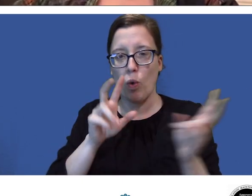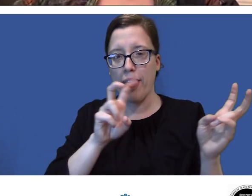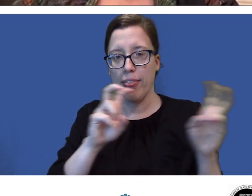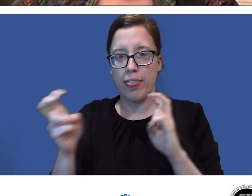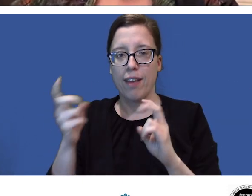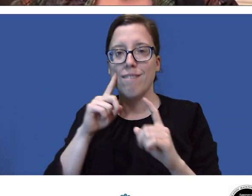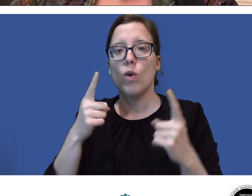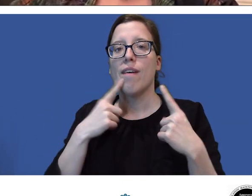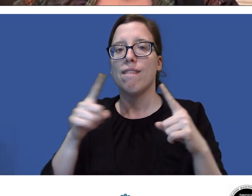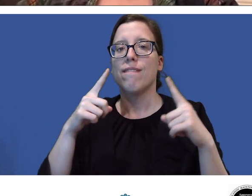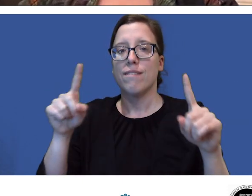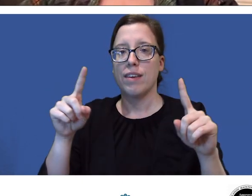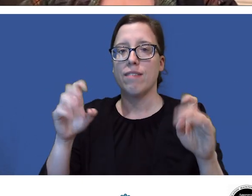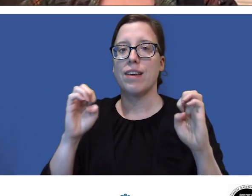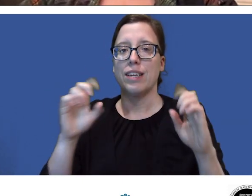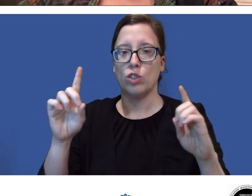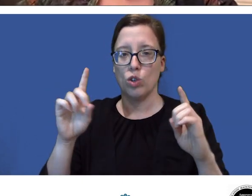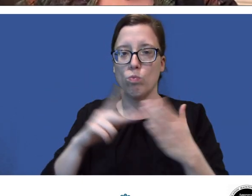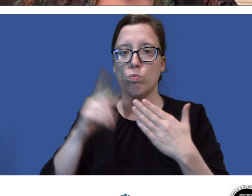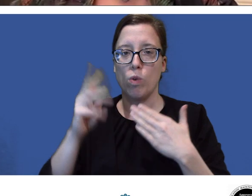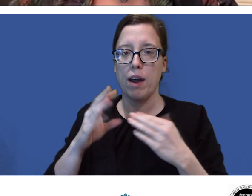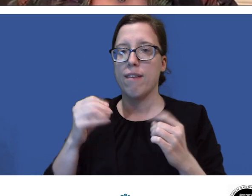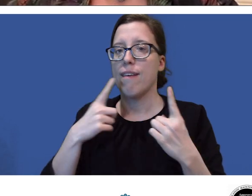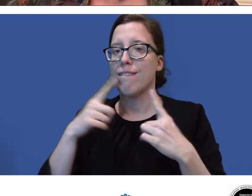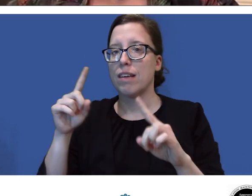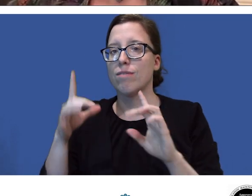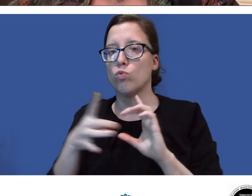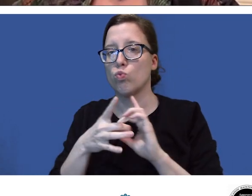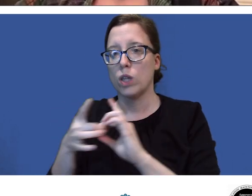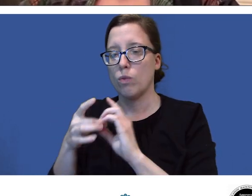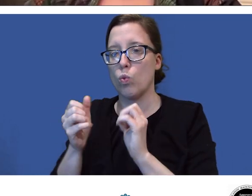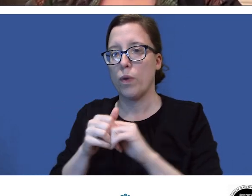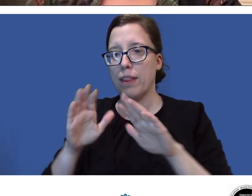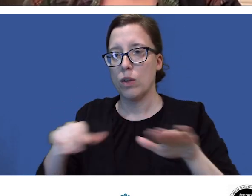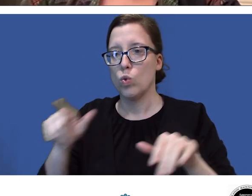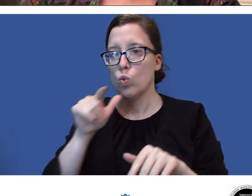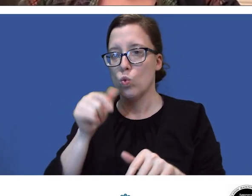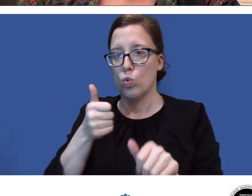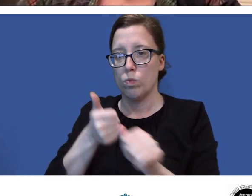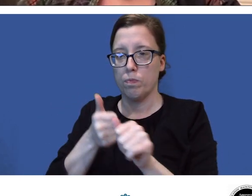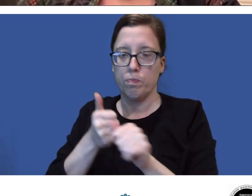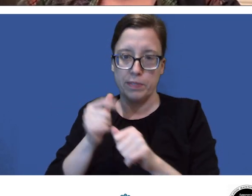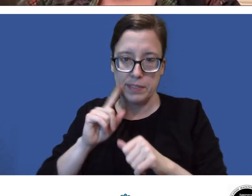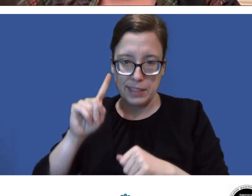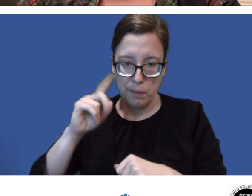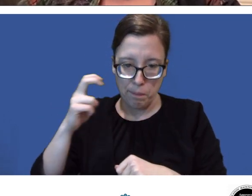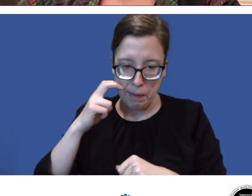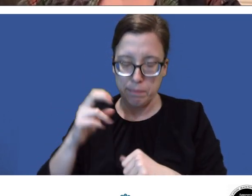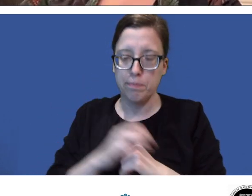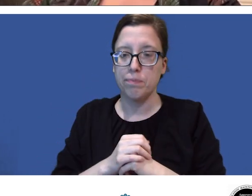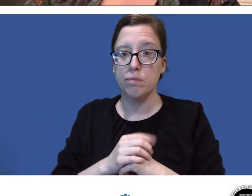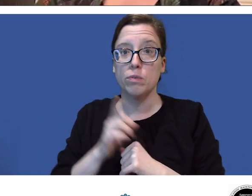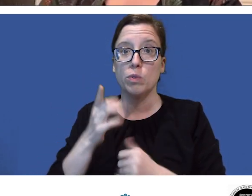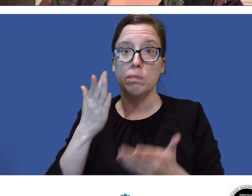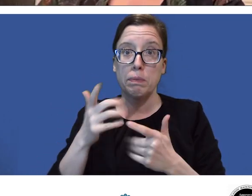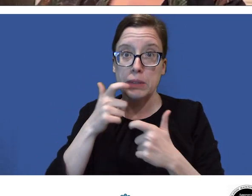of effective educational programs and effective relationships with kids who experience deafblindness. You might be interested to